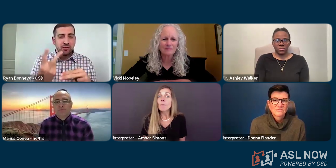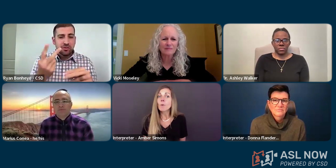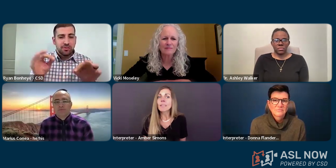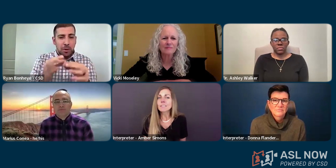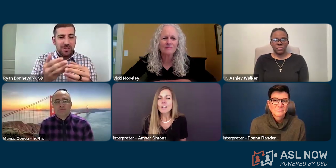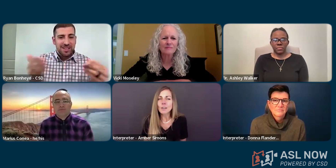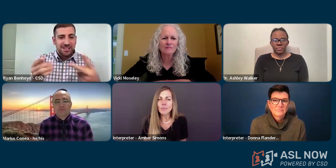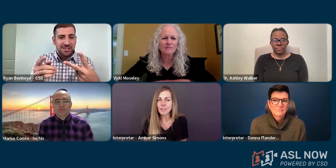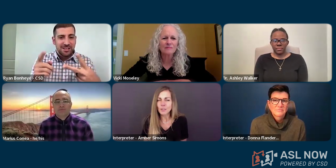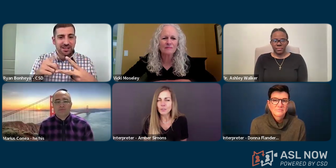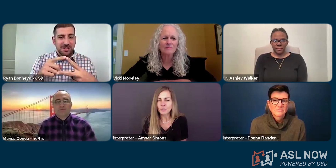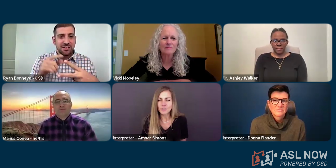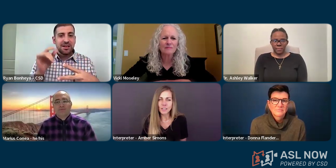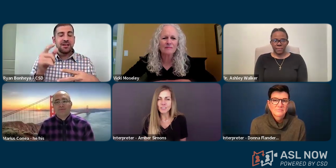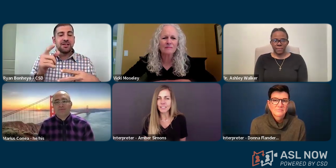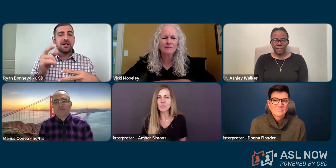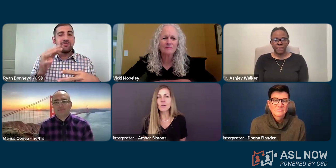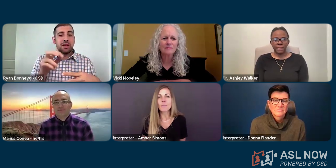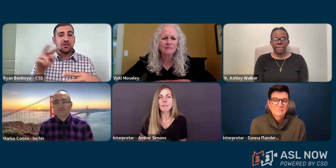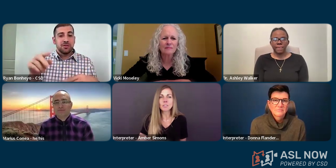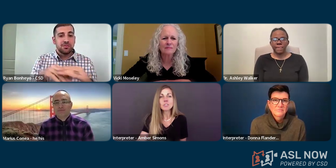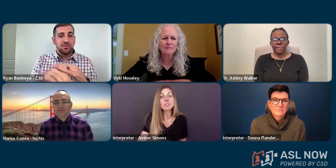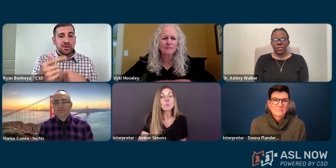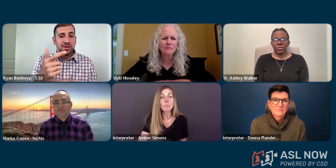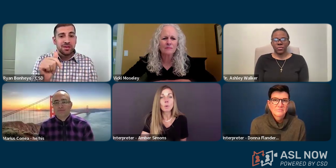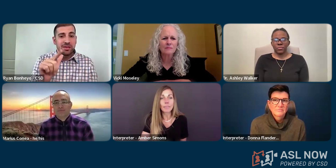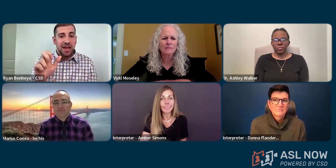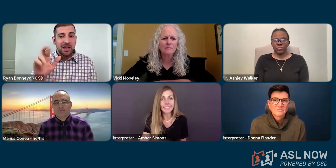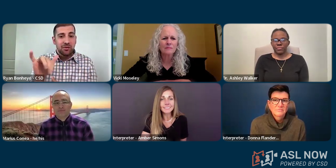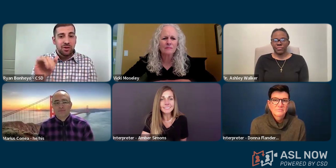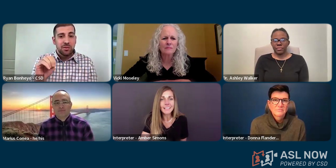Before we get started with introductions, I do want to mention two important things.